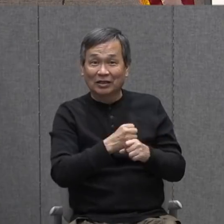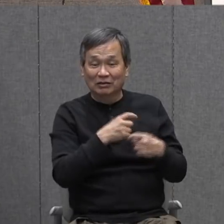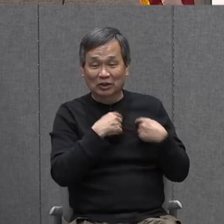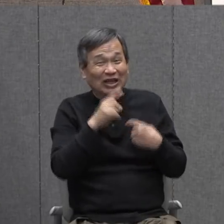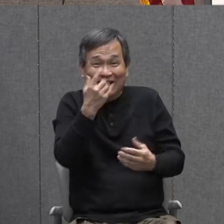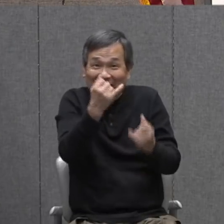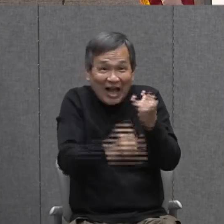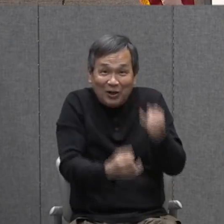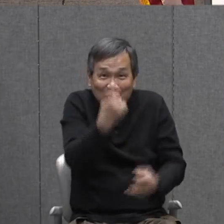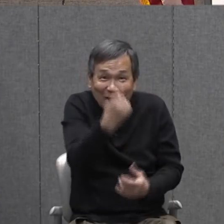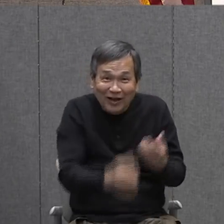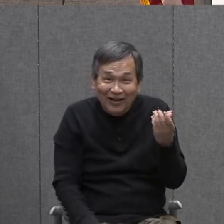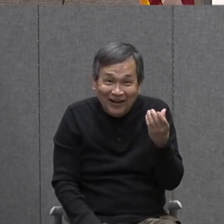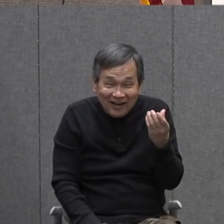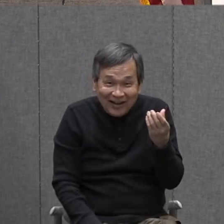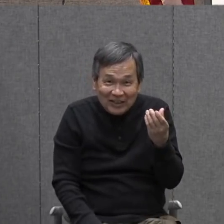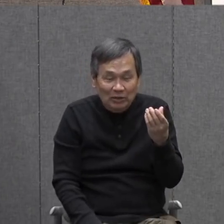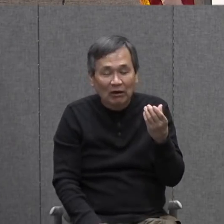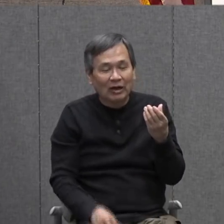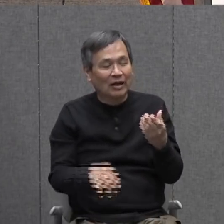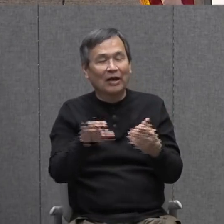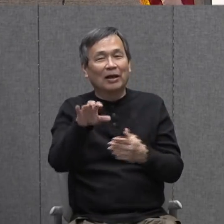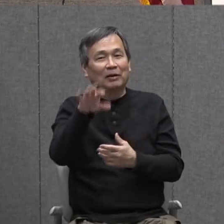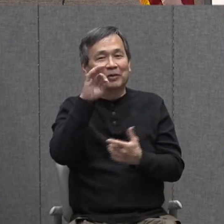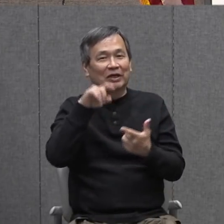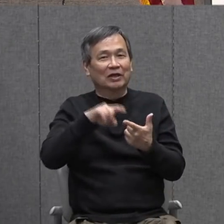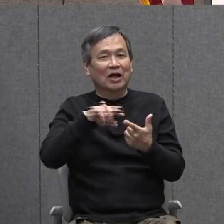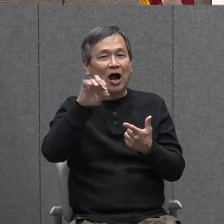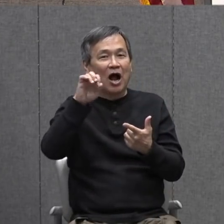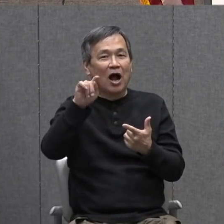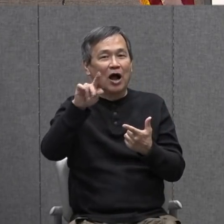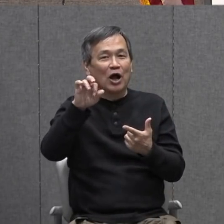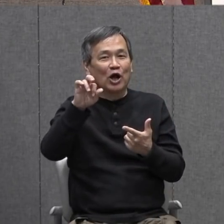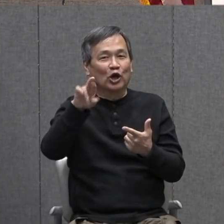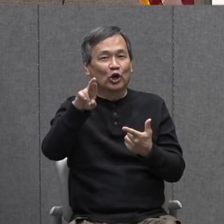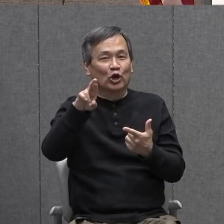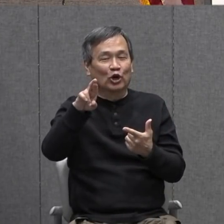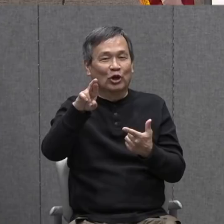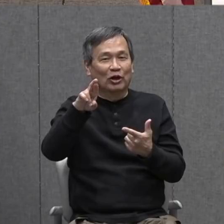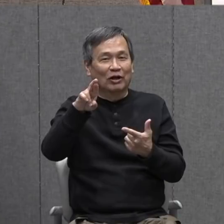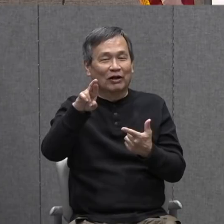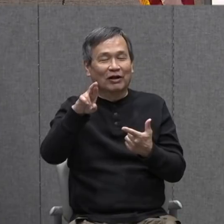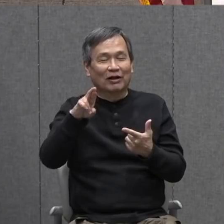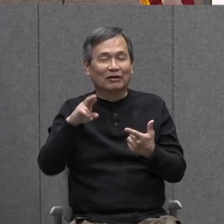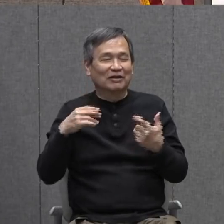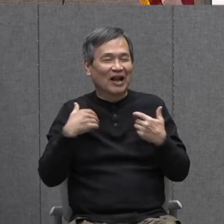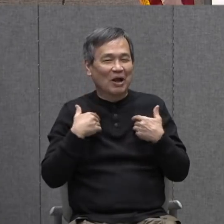So I picked my little stuffed otter friend because I thought his cute piece of seaweed might make for an interesting art piece later.